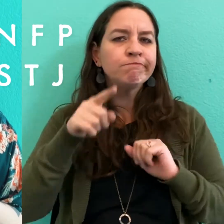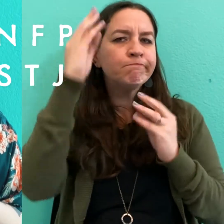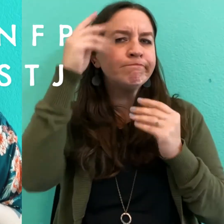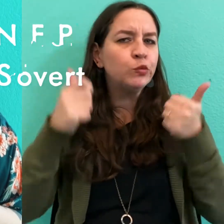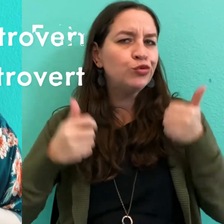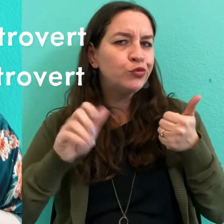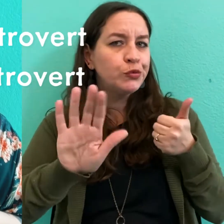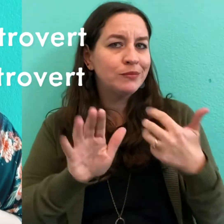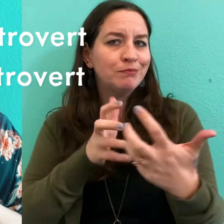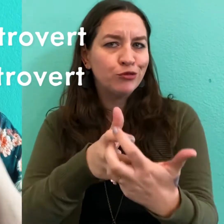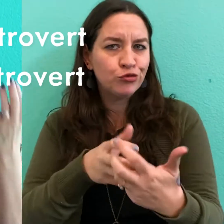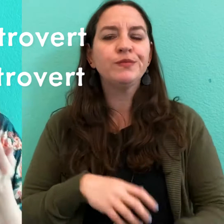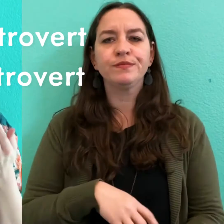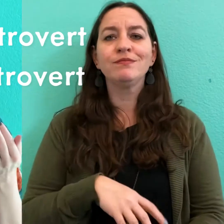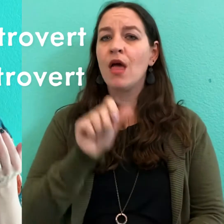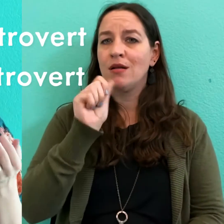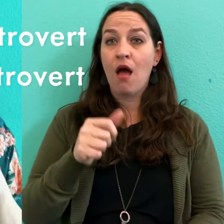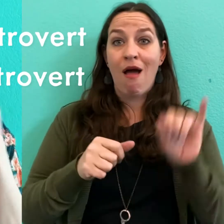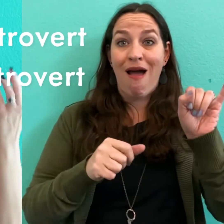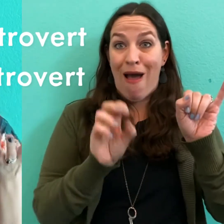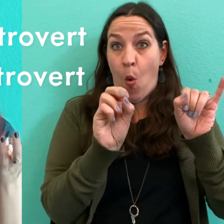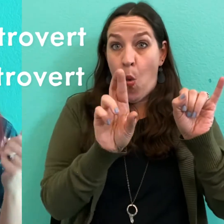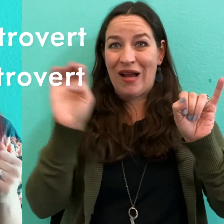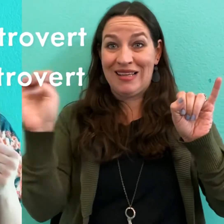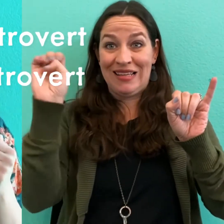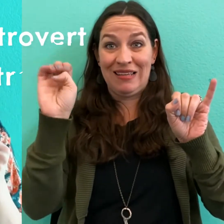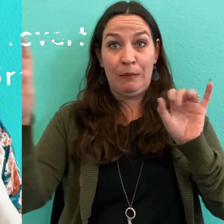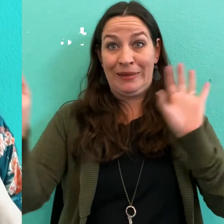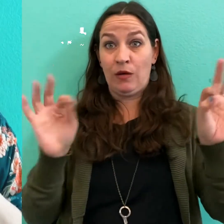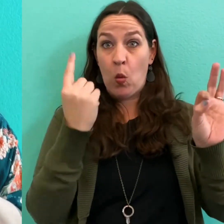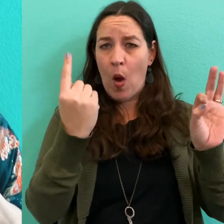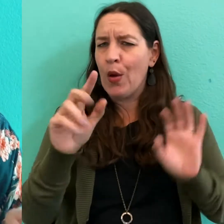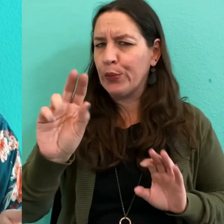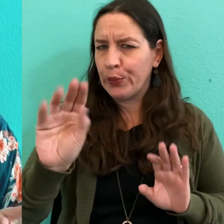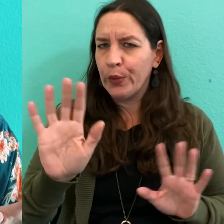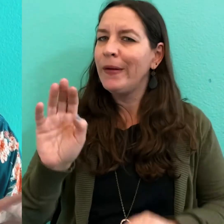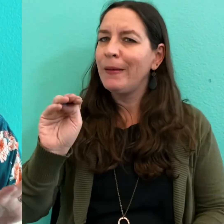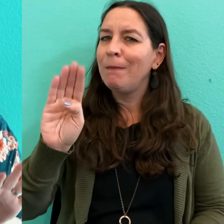and it can be easy to think of these as one or the other. You're either an I or an E, but that's not how the Myers Briggs is set up.